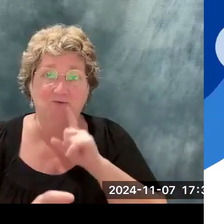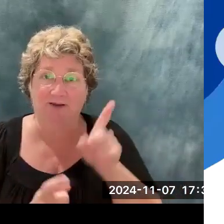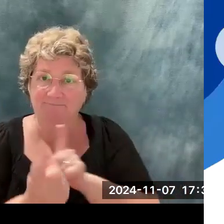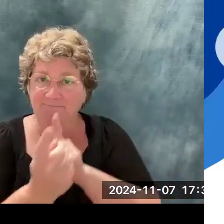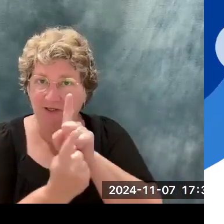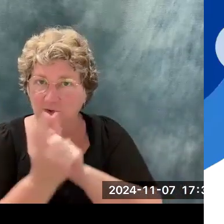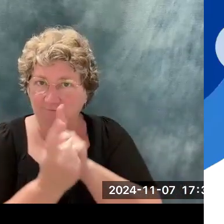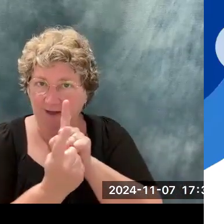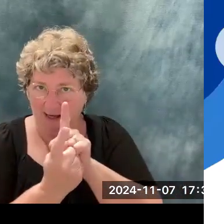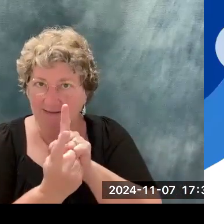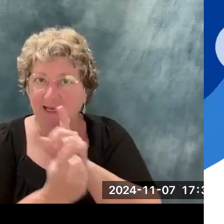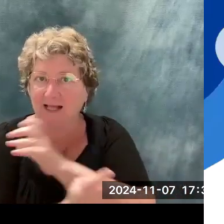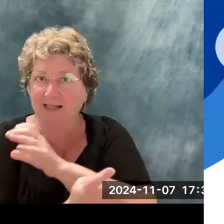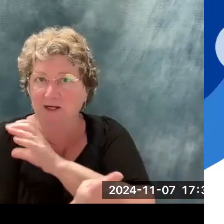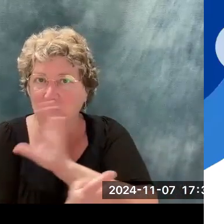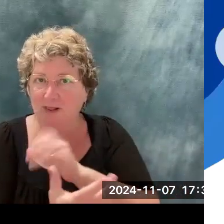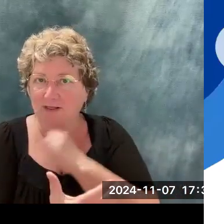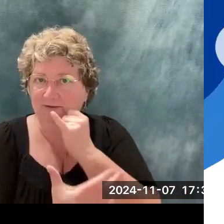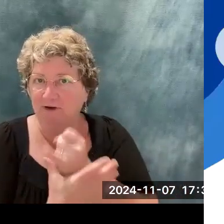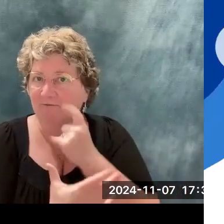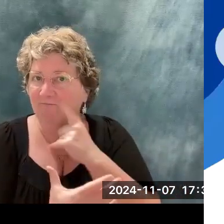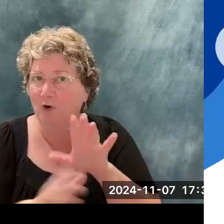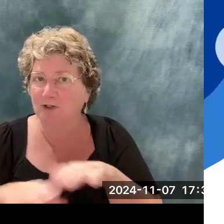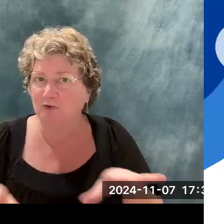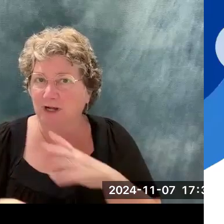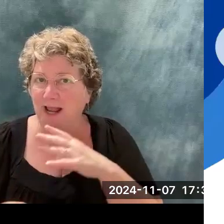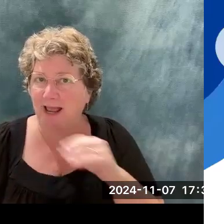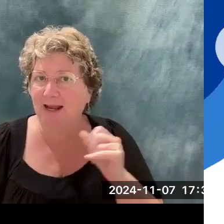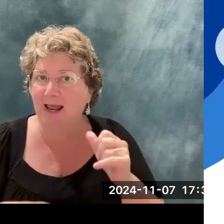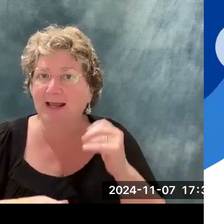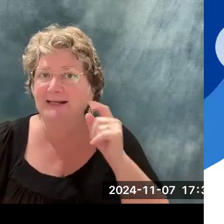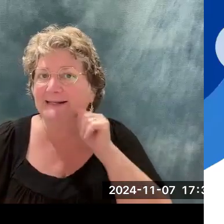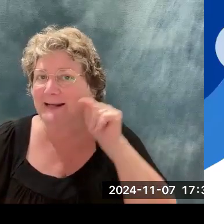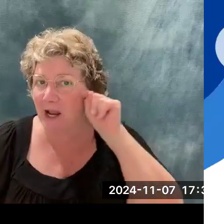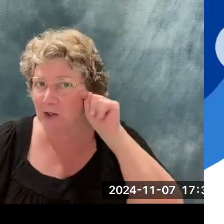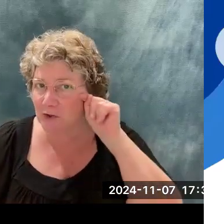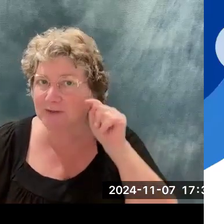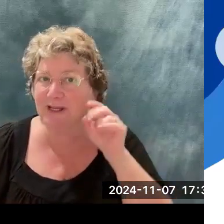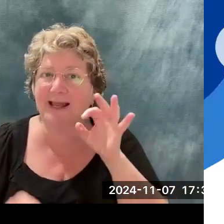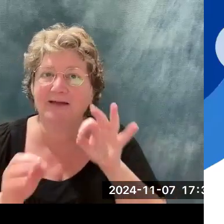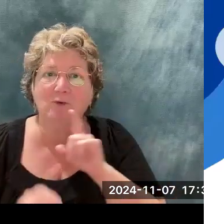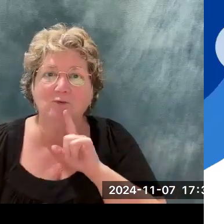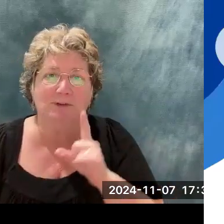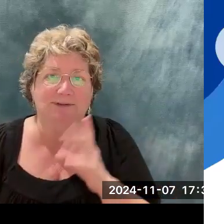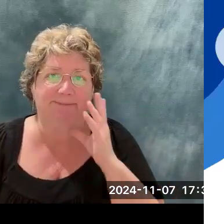and adolescents who are experiencing a crisis. Clinicians will go to where you are, whether